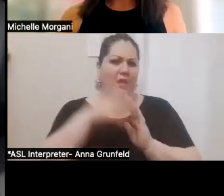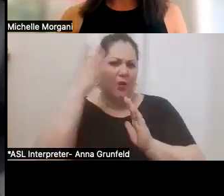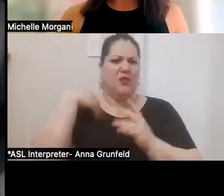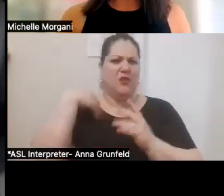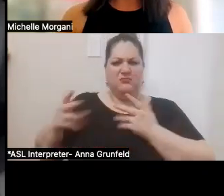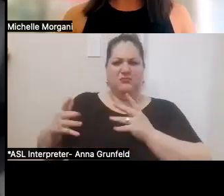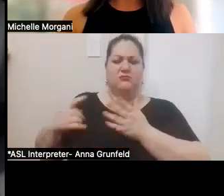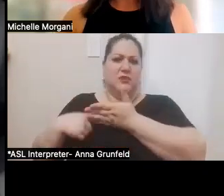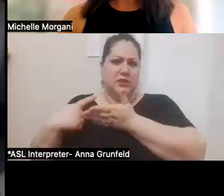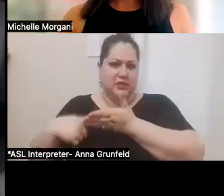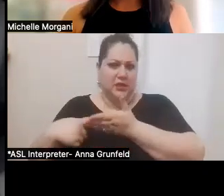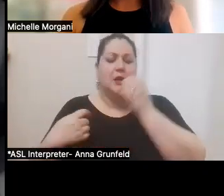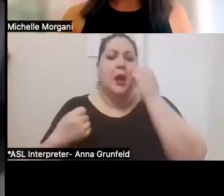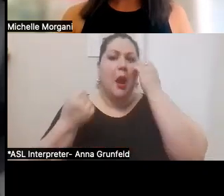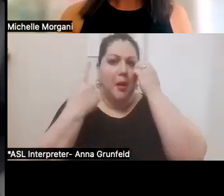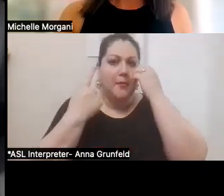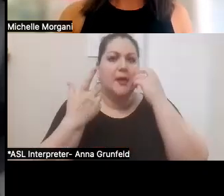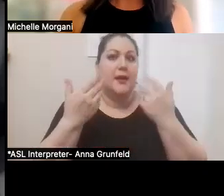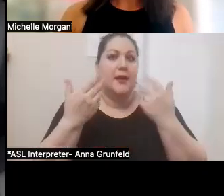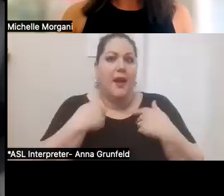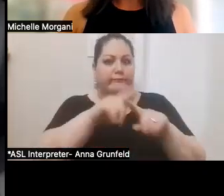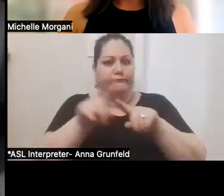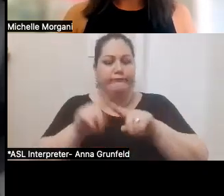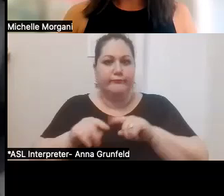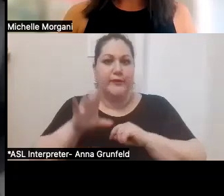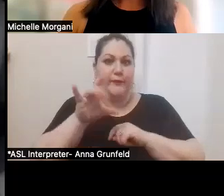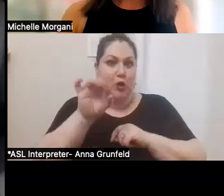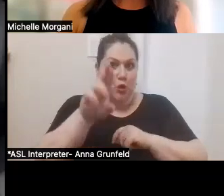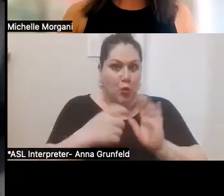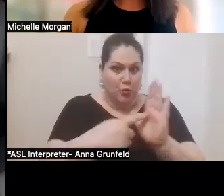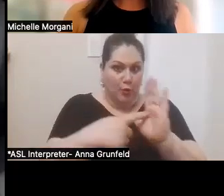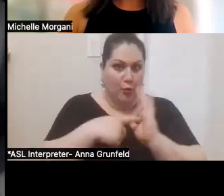essential skills and core requirements for various programs, and we want to